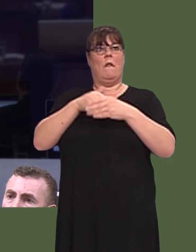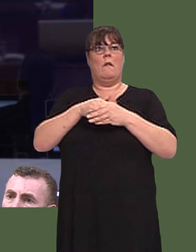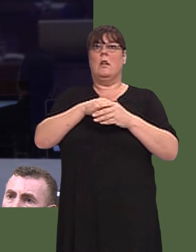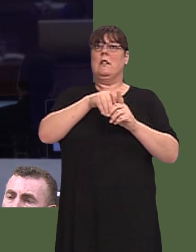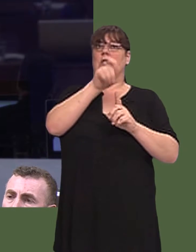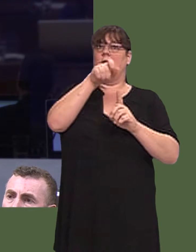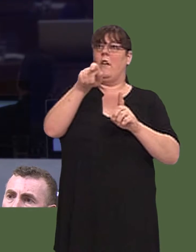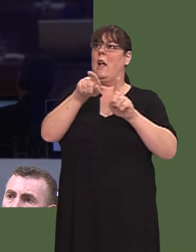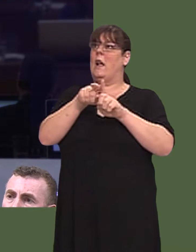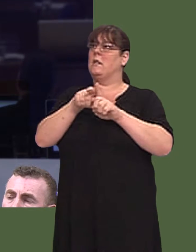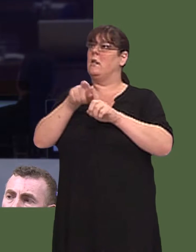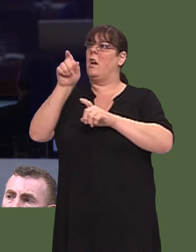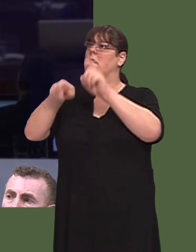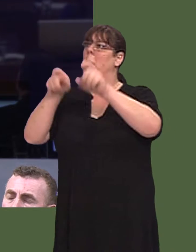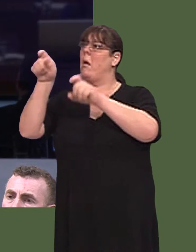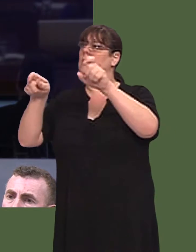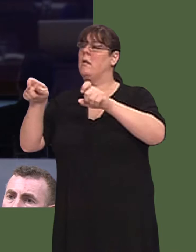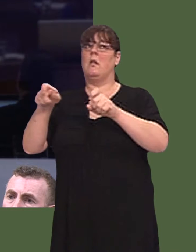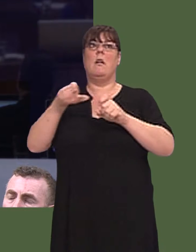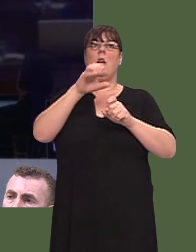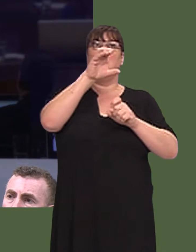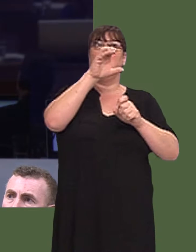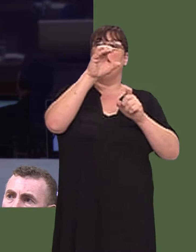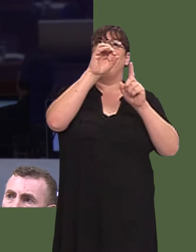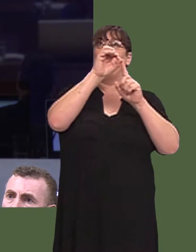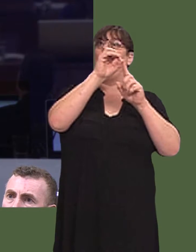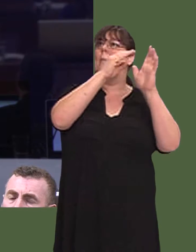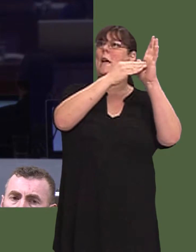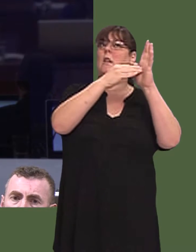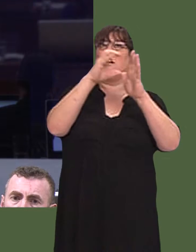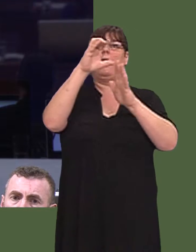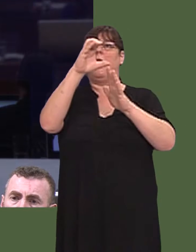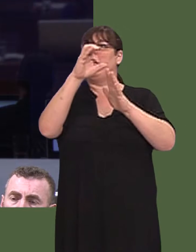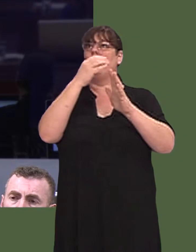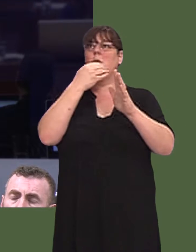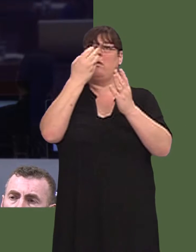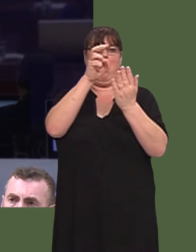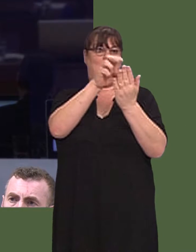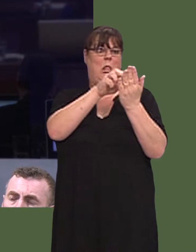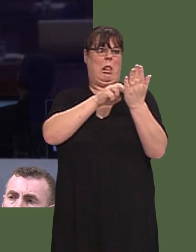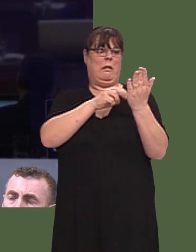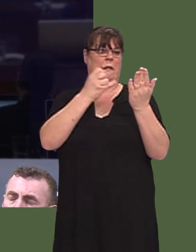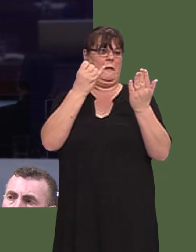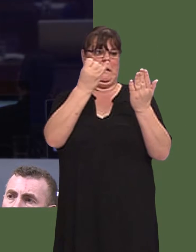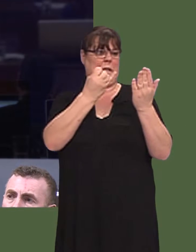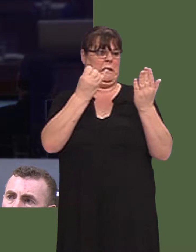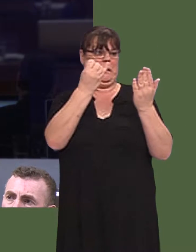Neither Caernarfon nor Porthmadog were on the list of six possible locations being considered